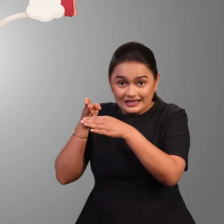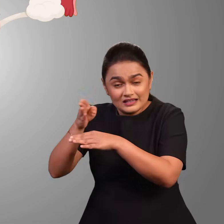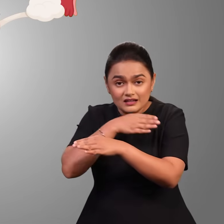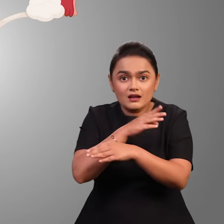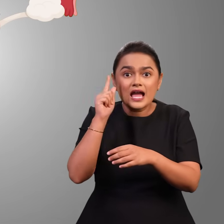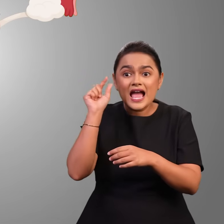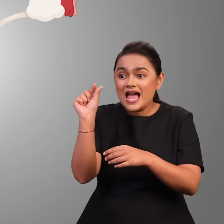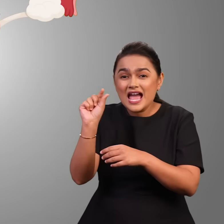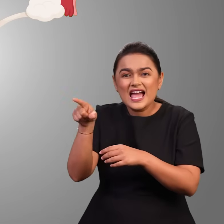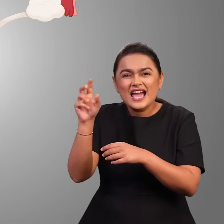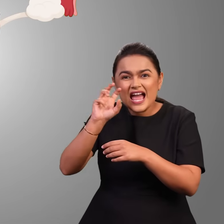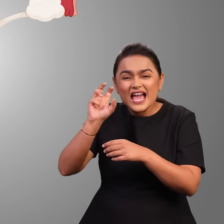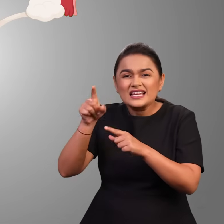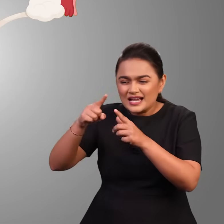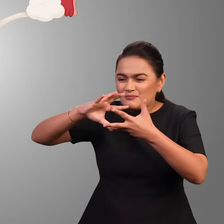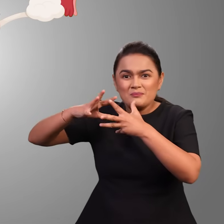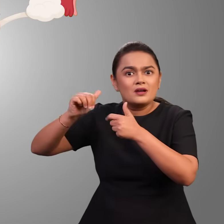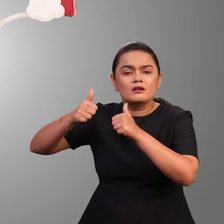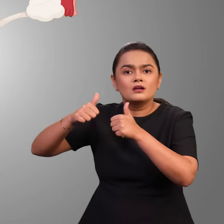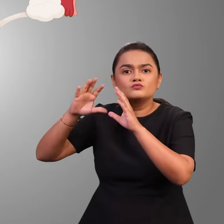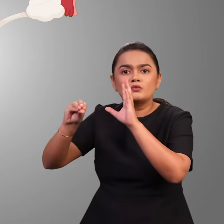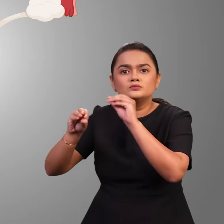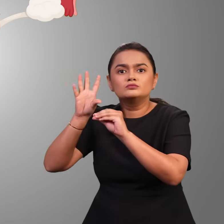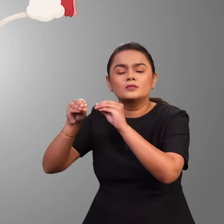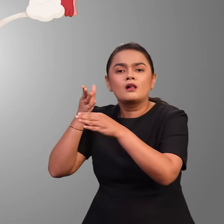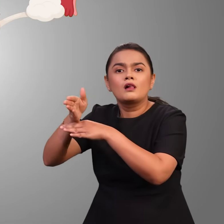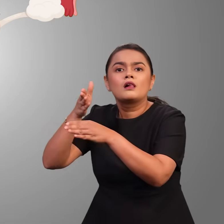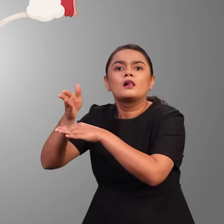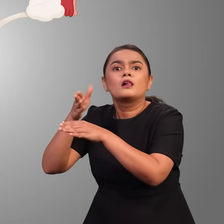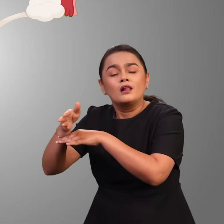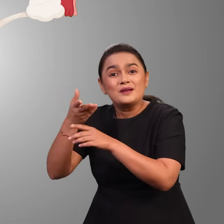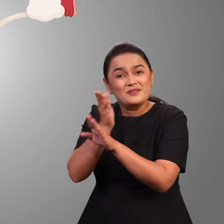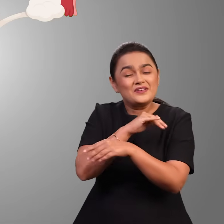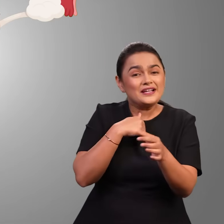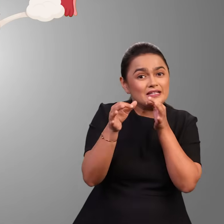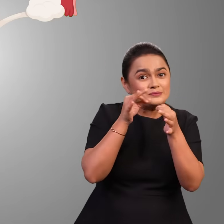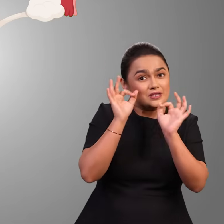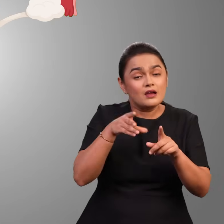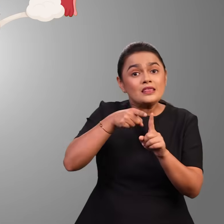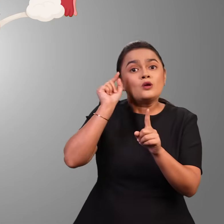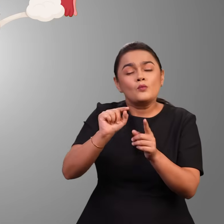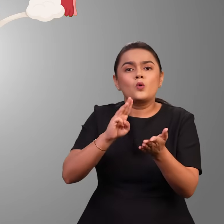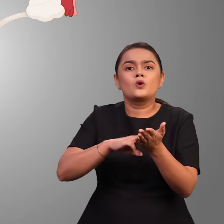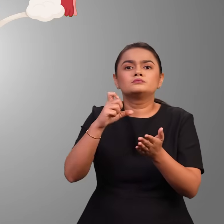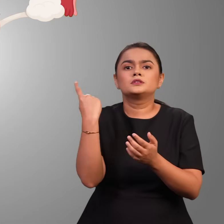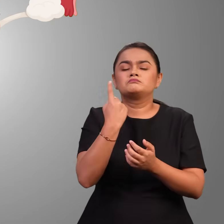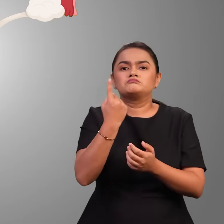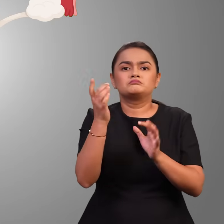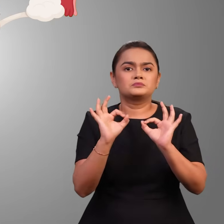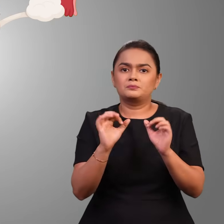it hampers the egg formation process. This is why periods become irregular.